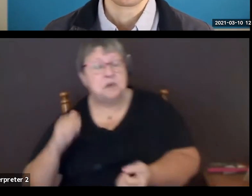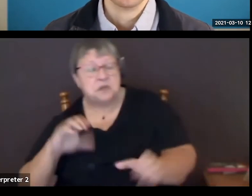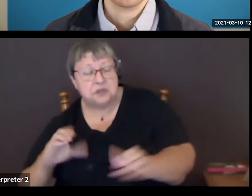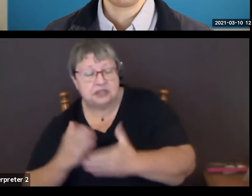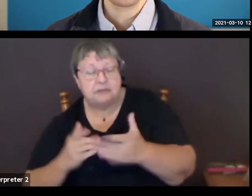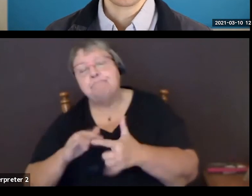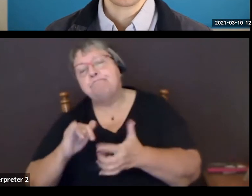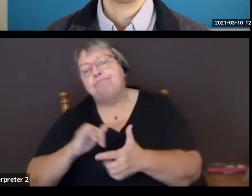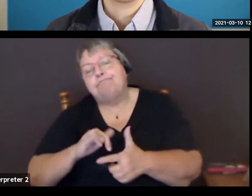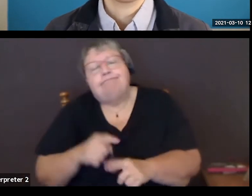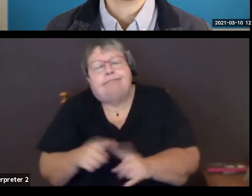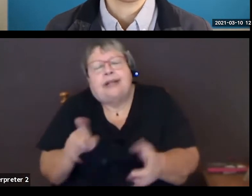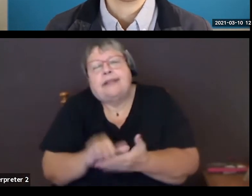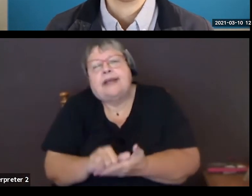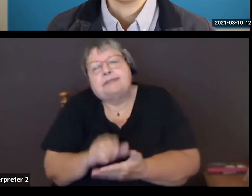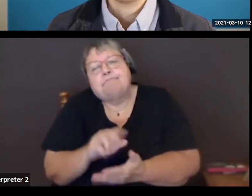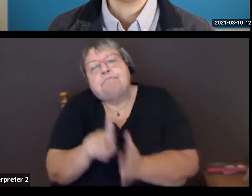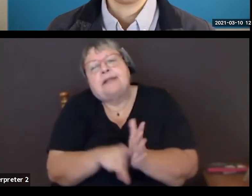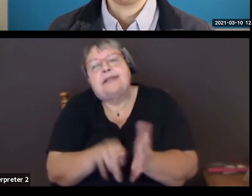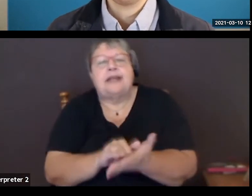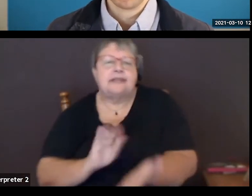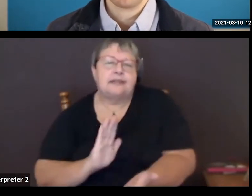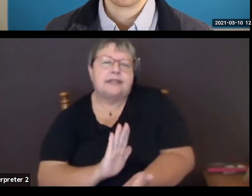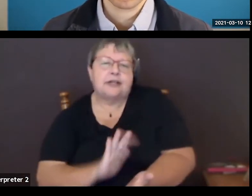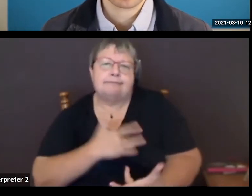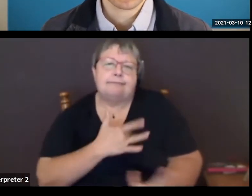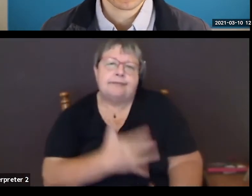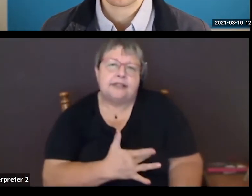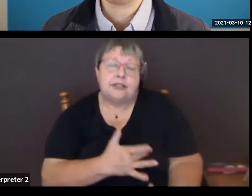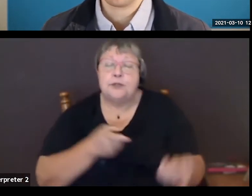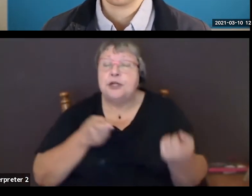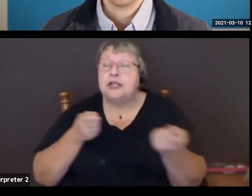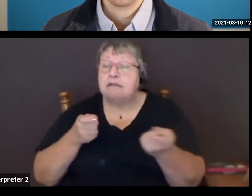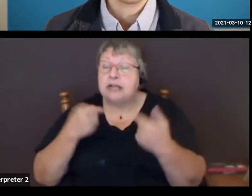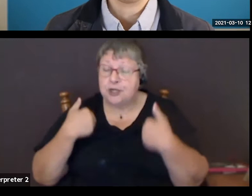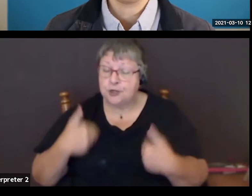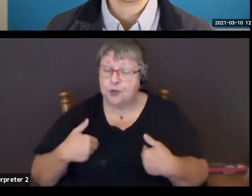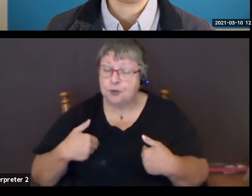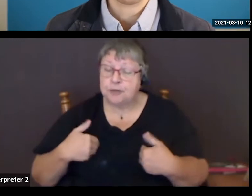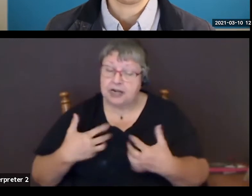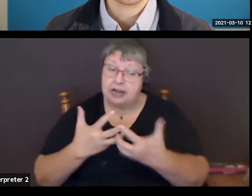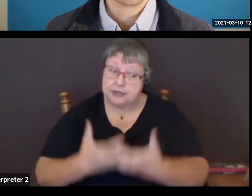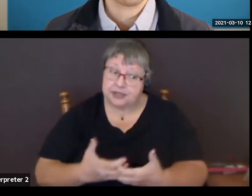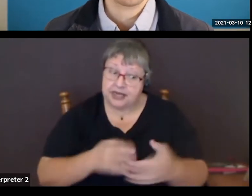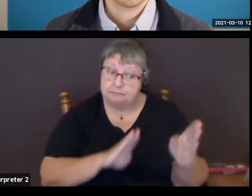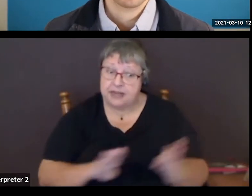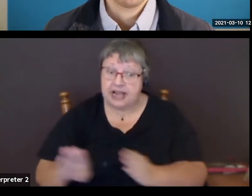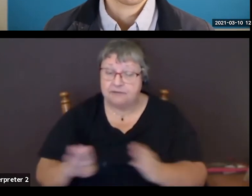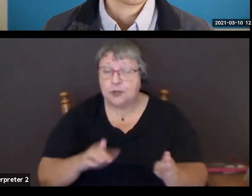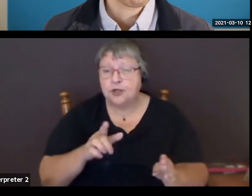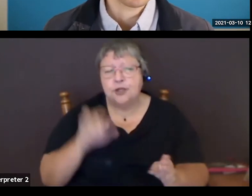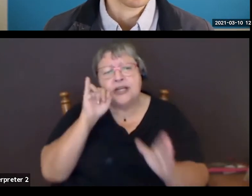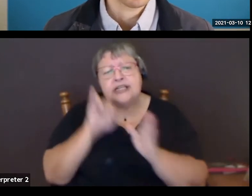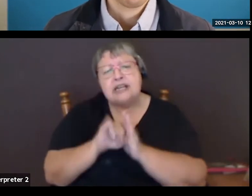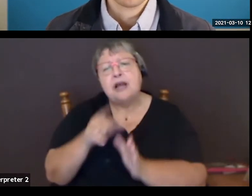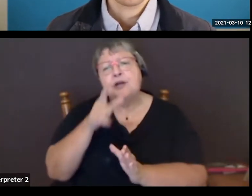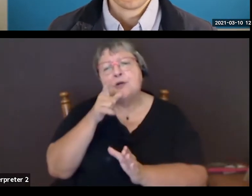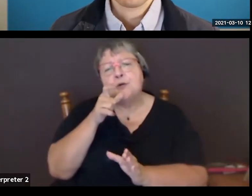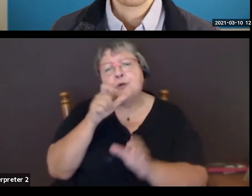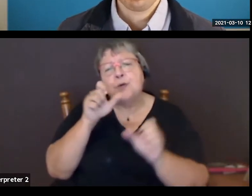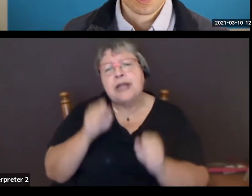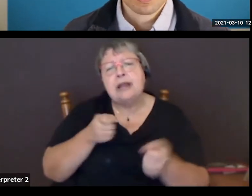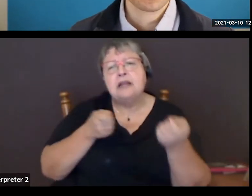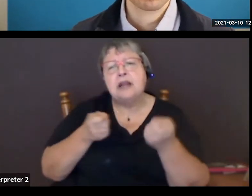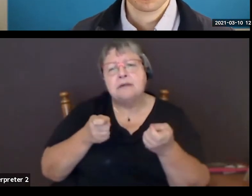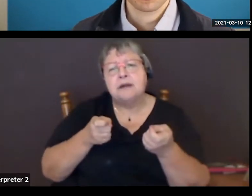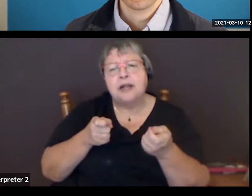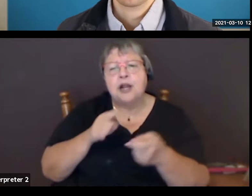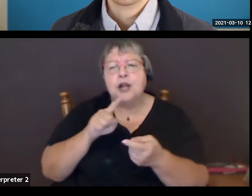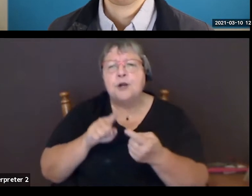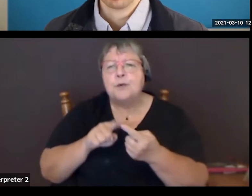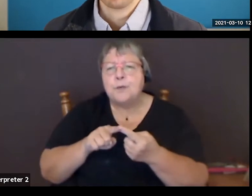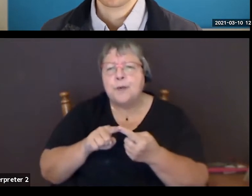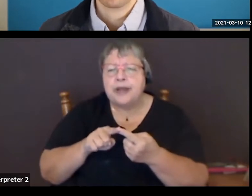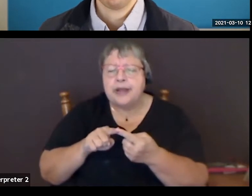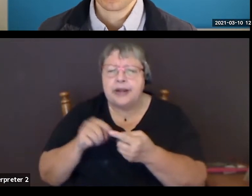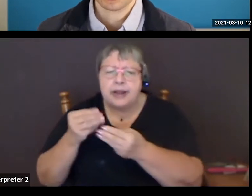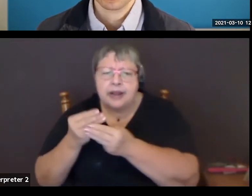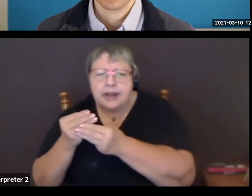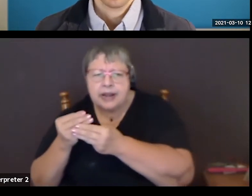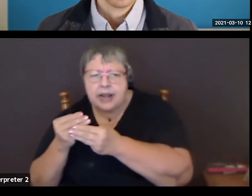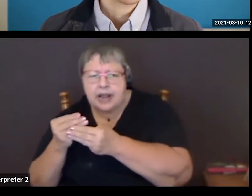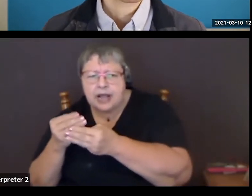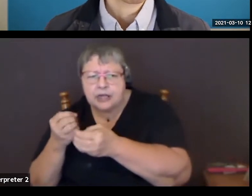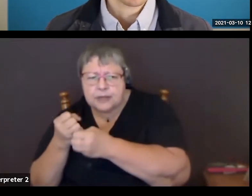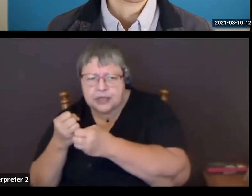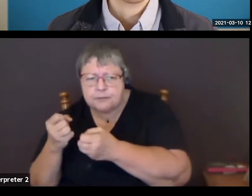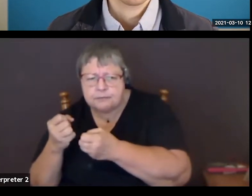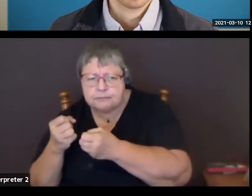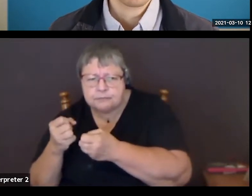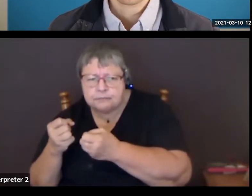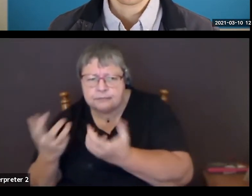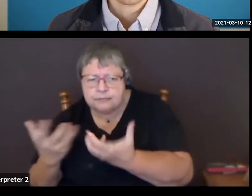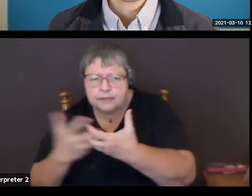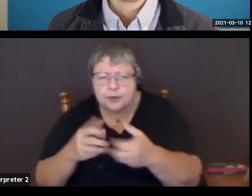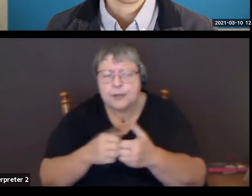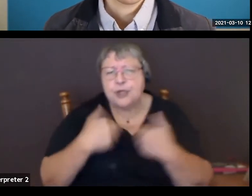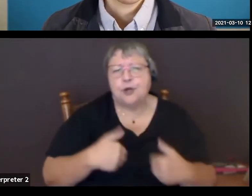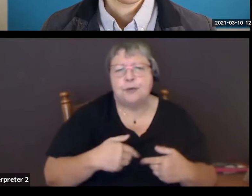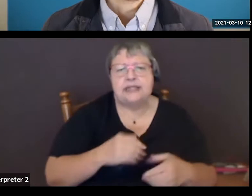And our first challenge when governing human and machine behavior is that identify who is in a position to cover. For example, when an algorithm interacts with humans to promote misinformation, who is responsible and who can create change.